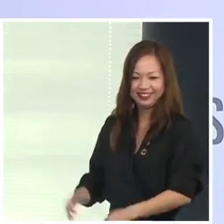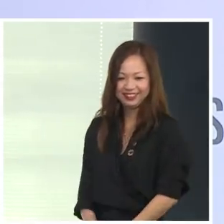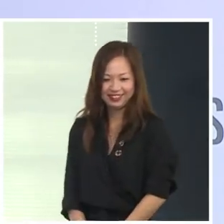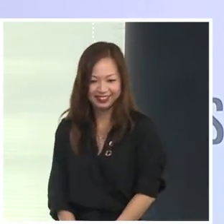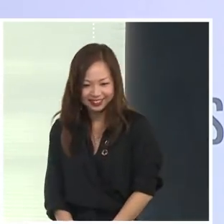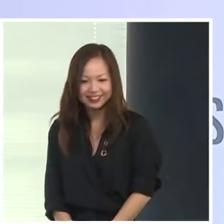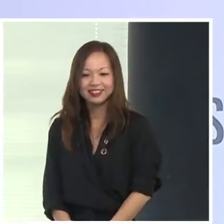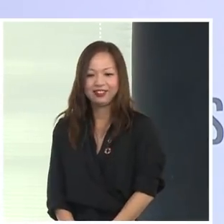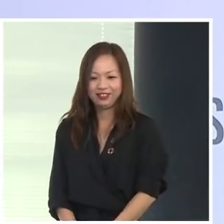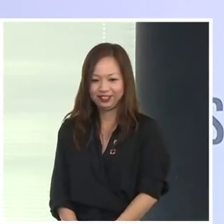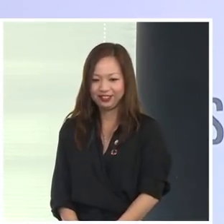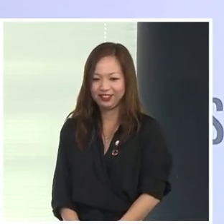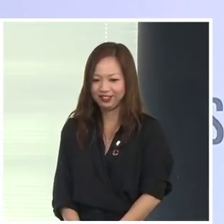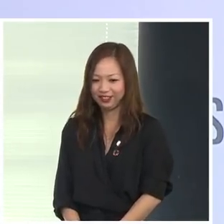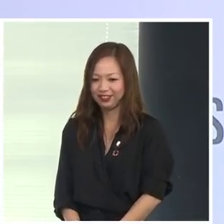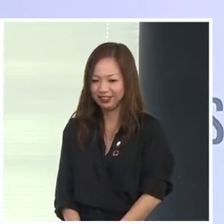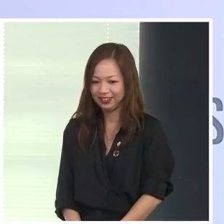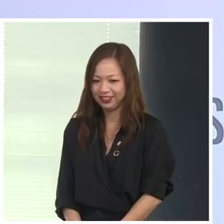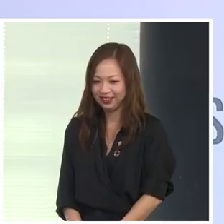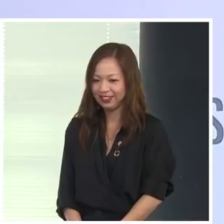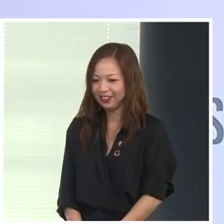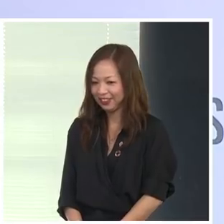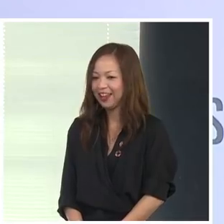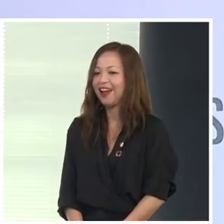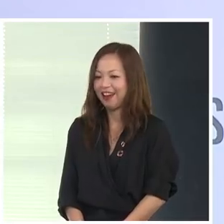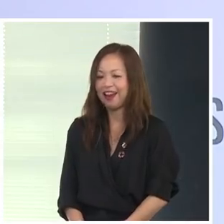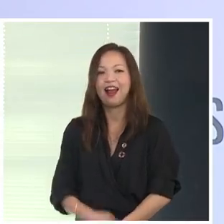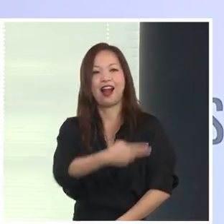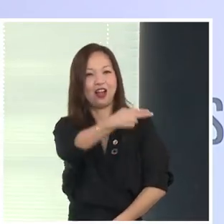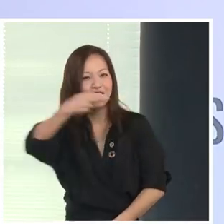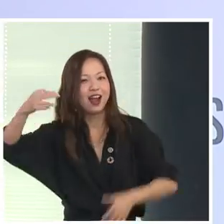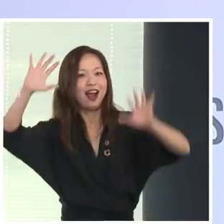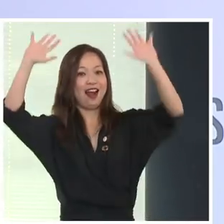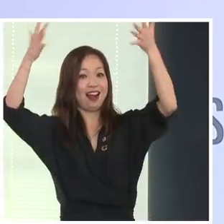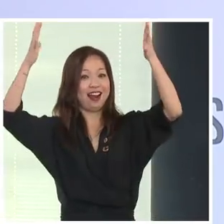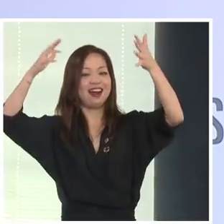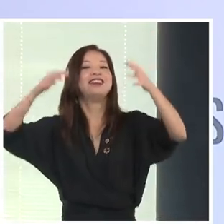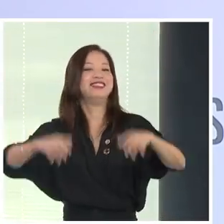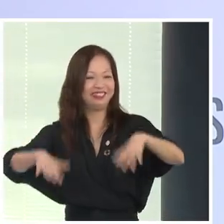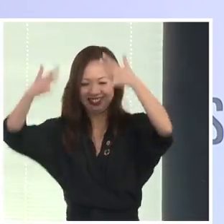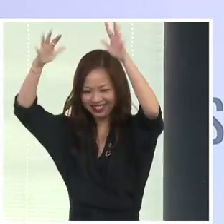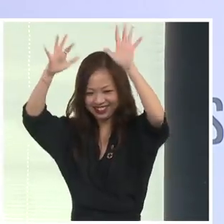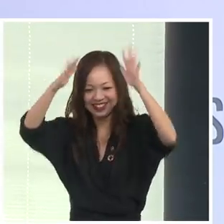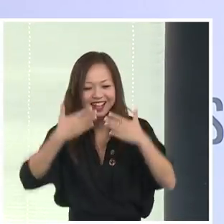So here we have Indonesia. Hello to you all! Greetings!